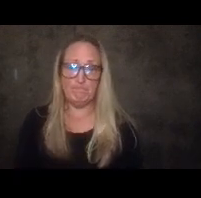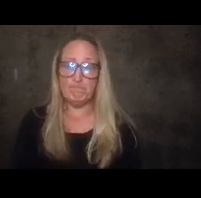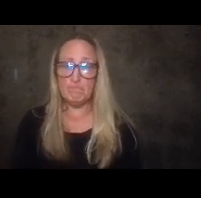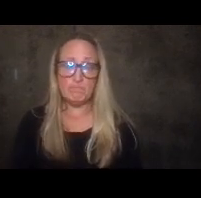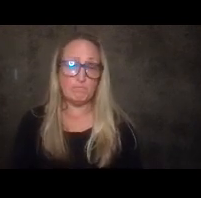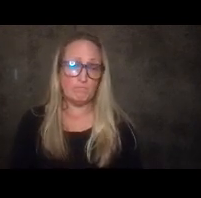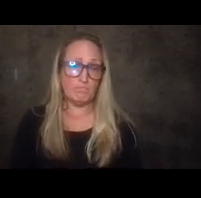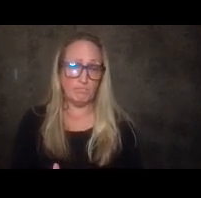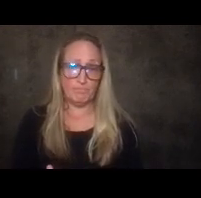K.